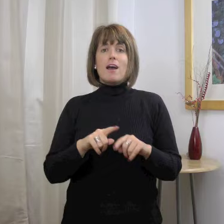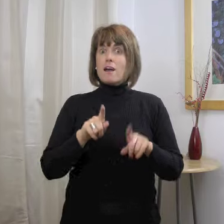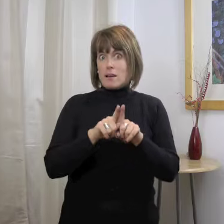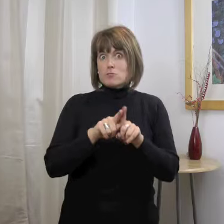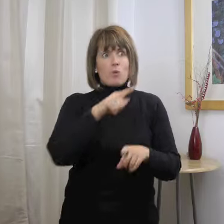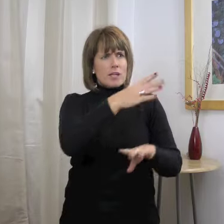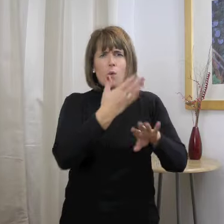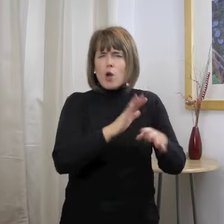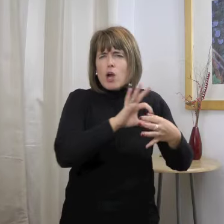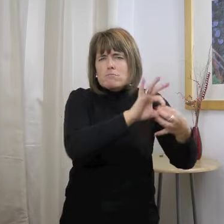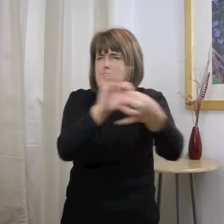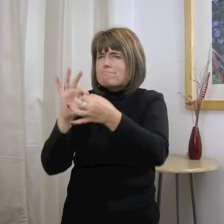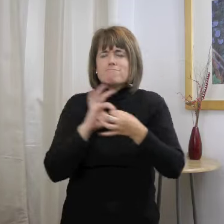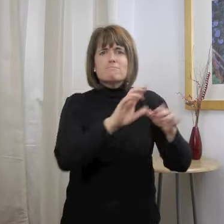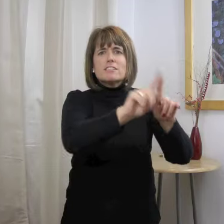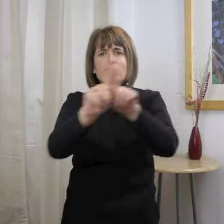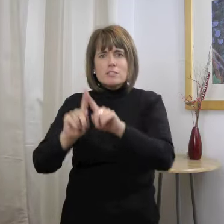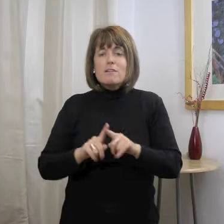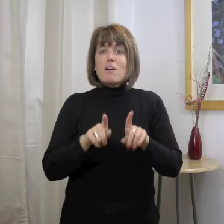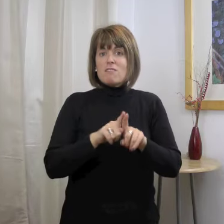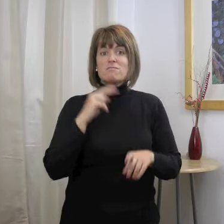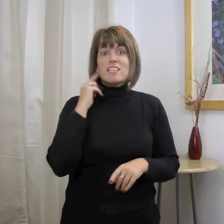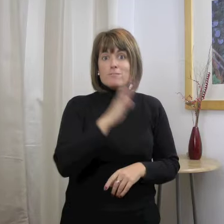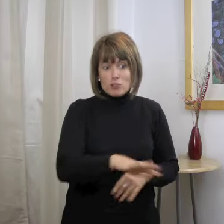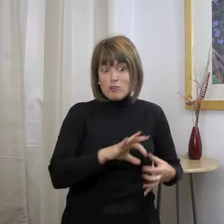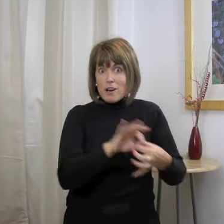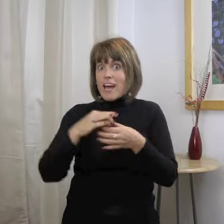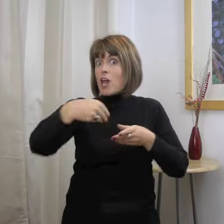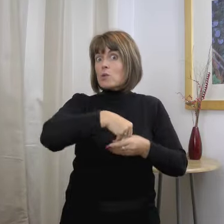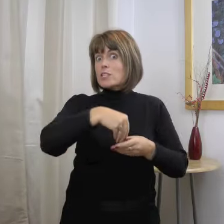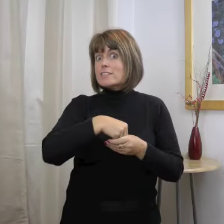He worked with so many different groups of people, including Deaf children; he only